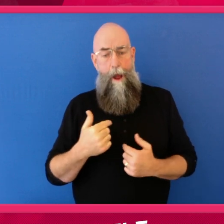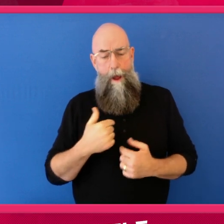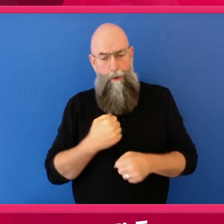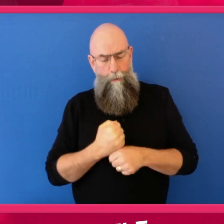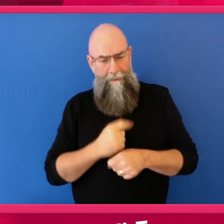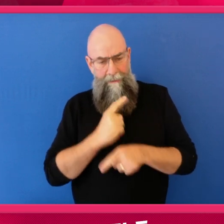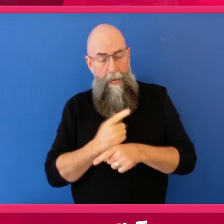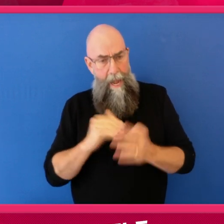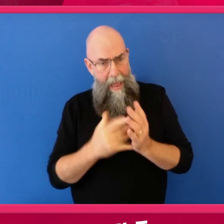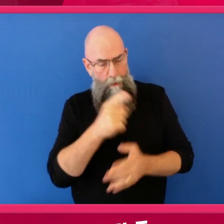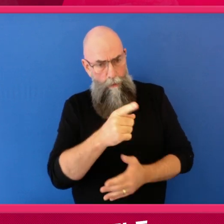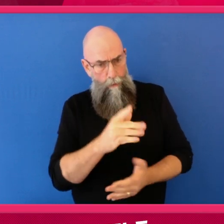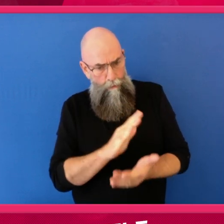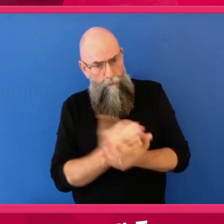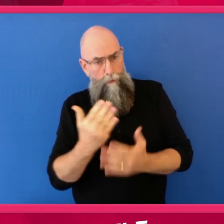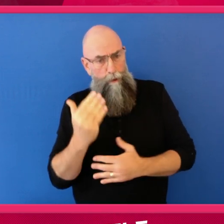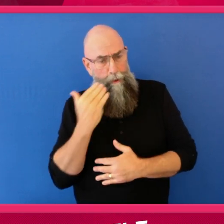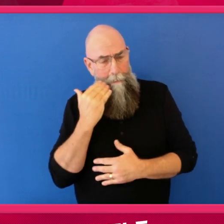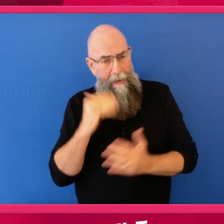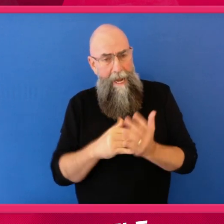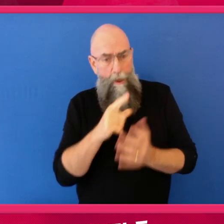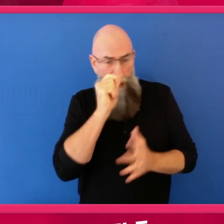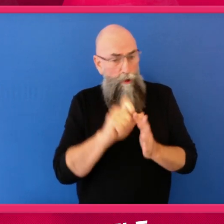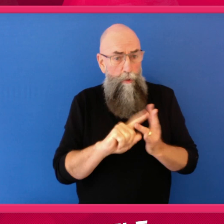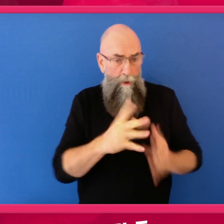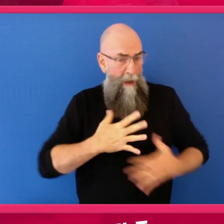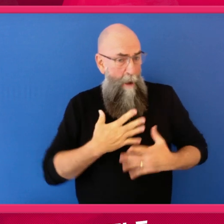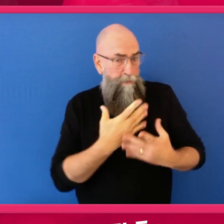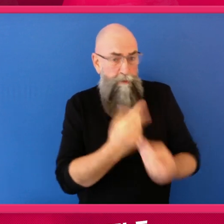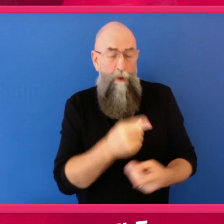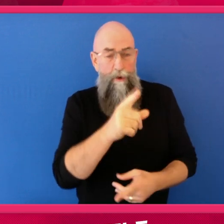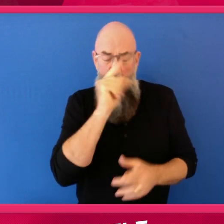do whatever you want. Kurt Fearnley: Anything. Georgie Tunny: Anything now. So whatever you want to do goes. So that's really great. So